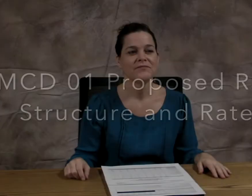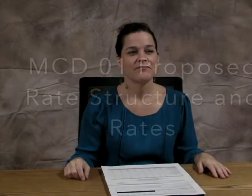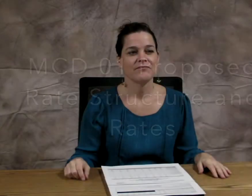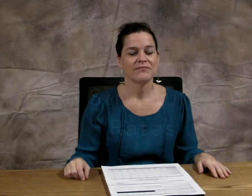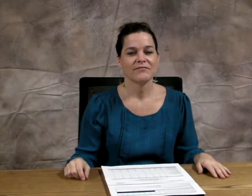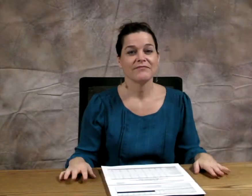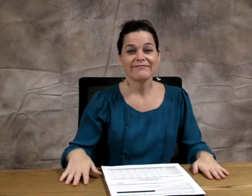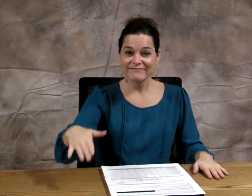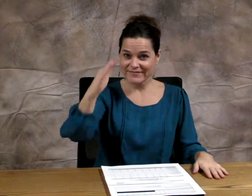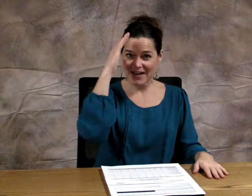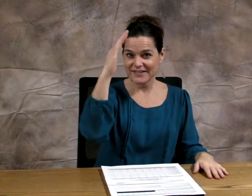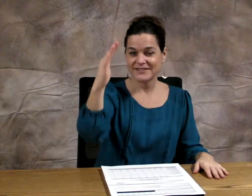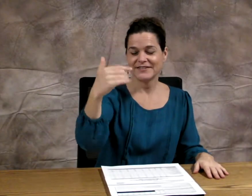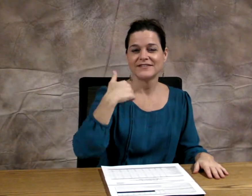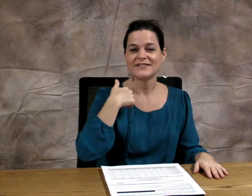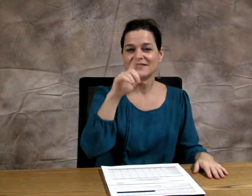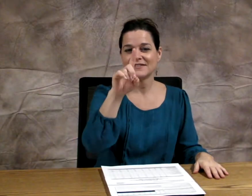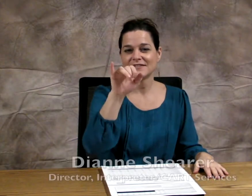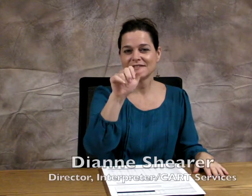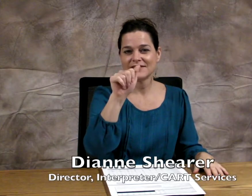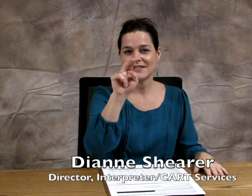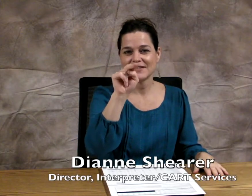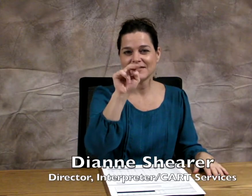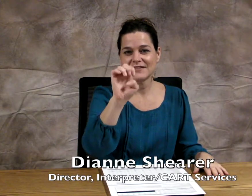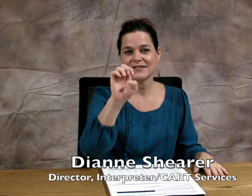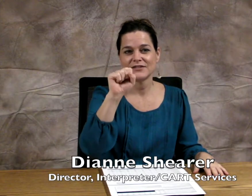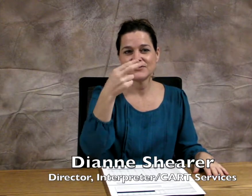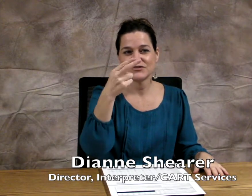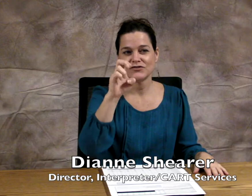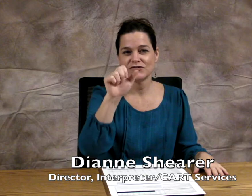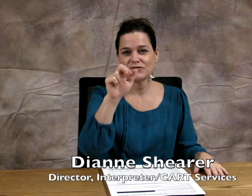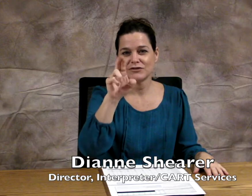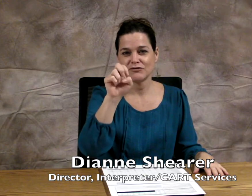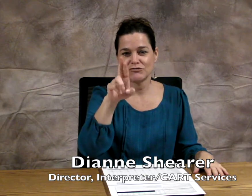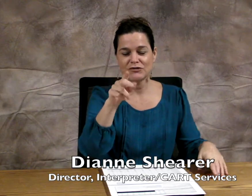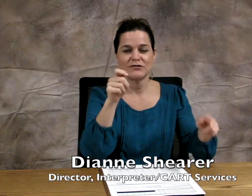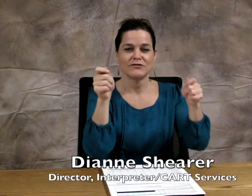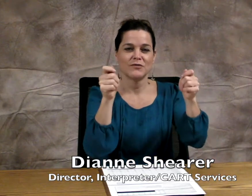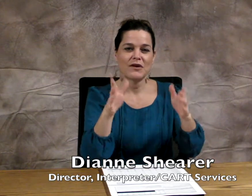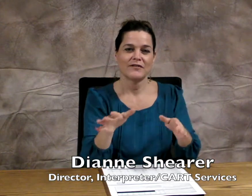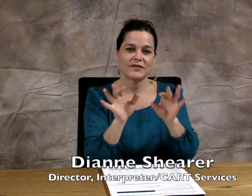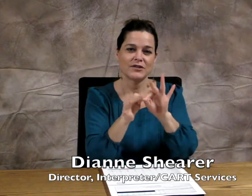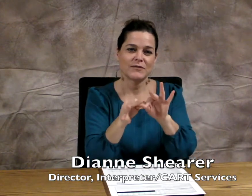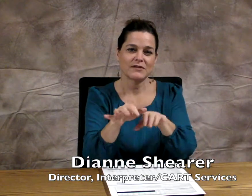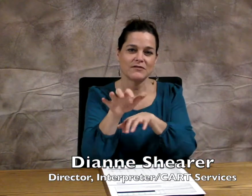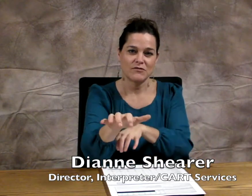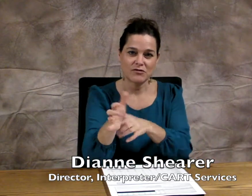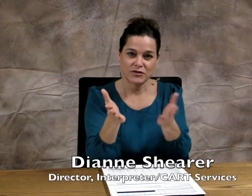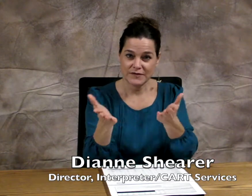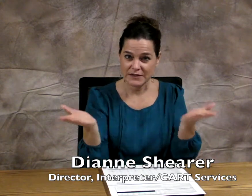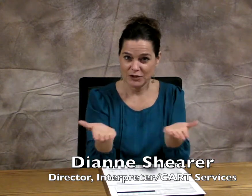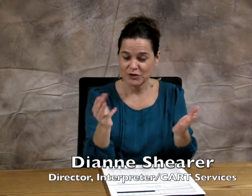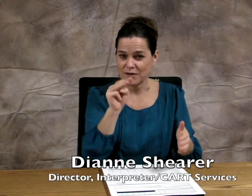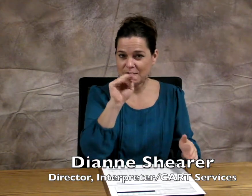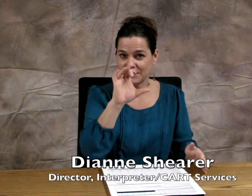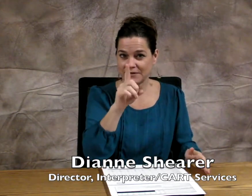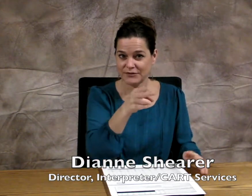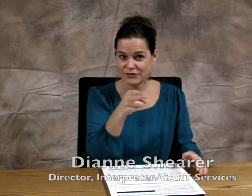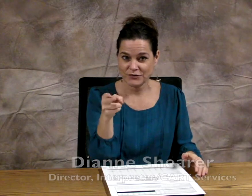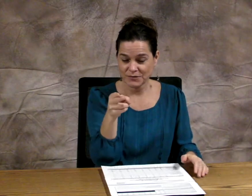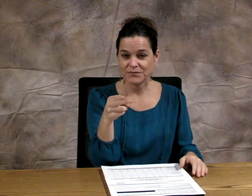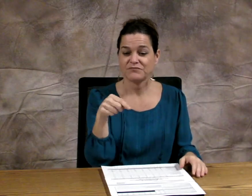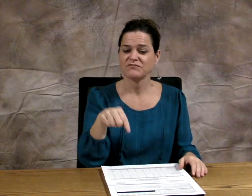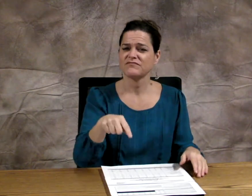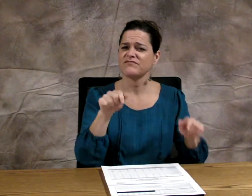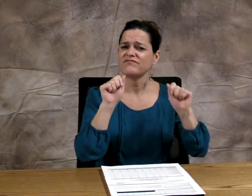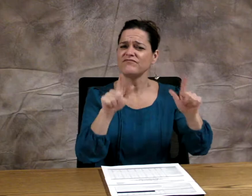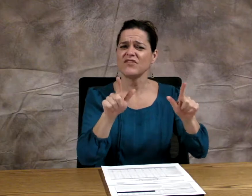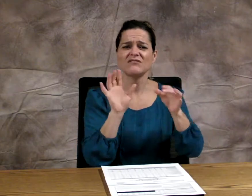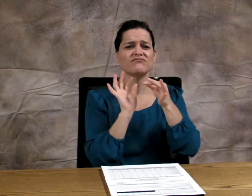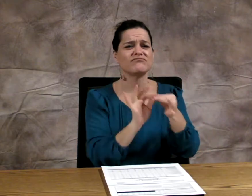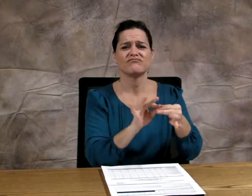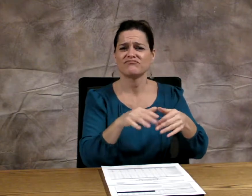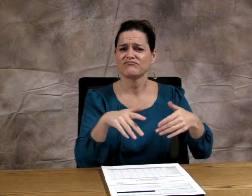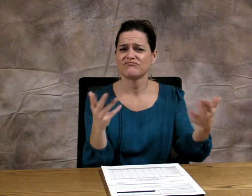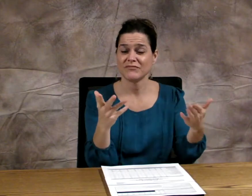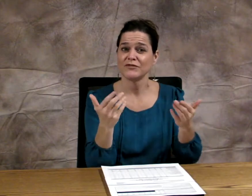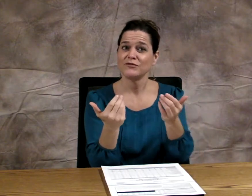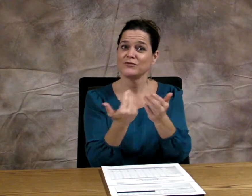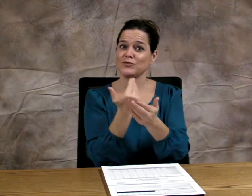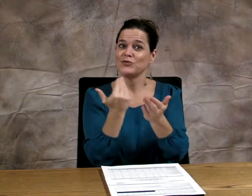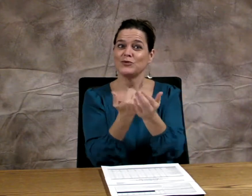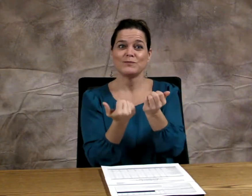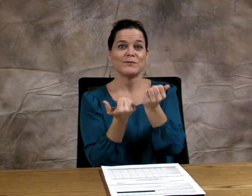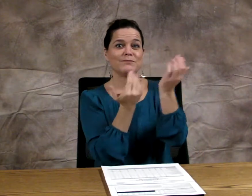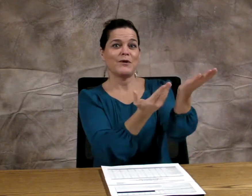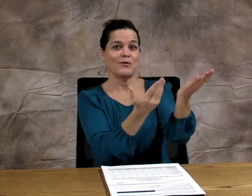I am Dianne Shearer, Director of Interpreter and CART Services at MCDHH.